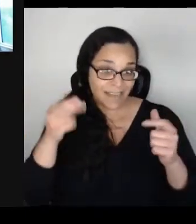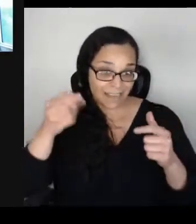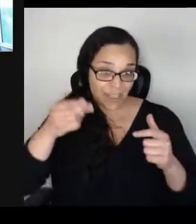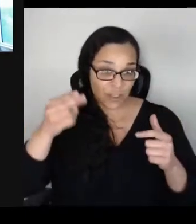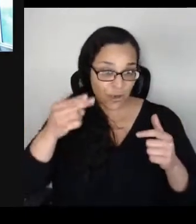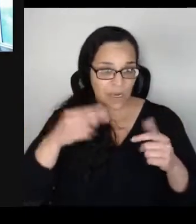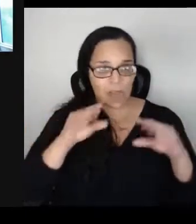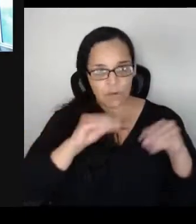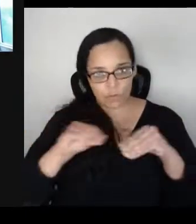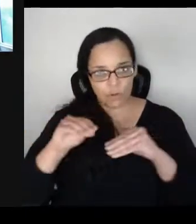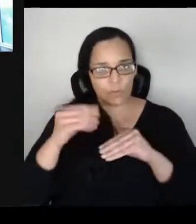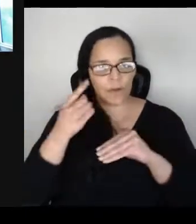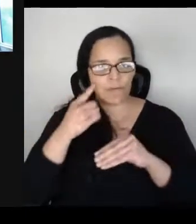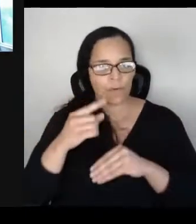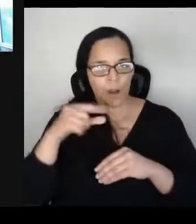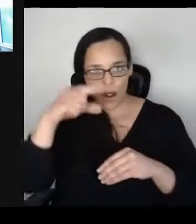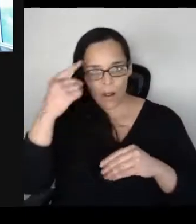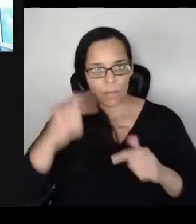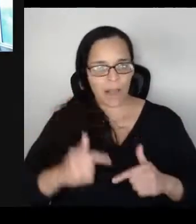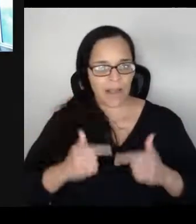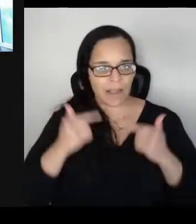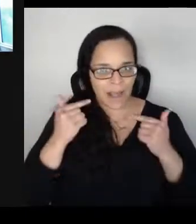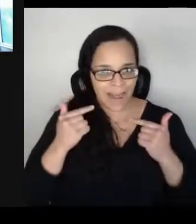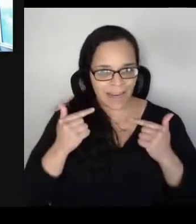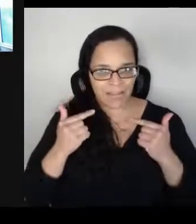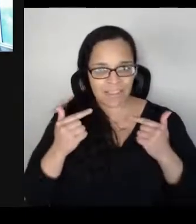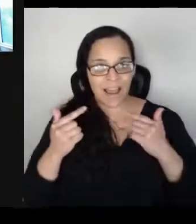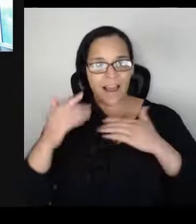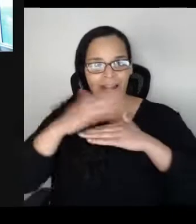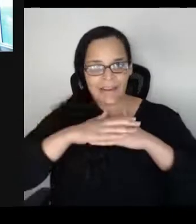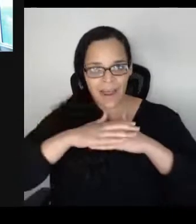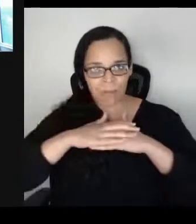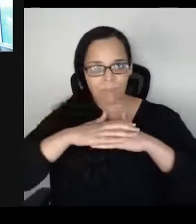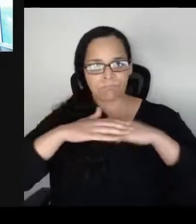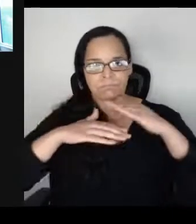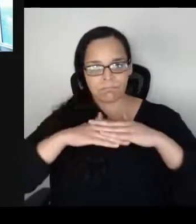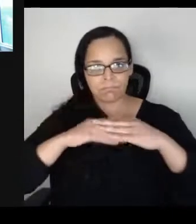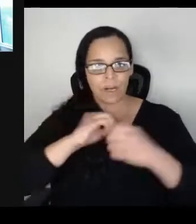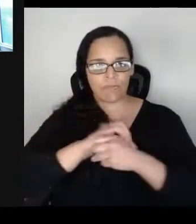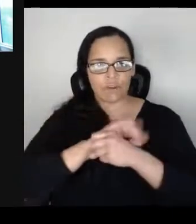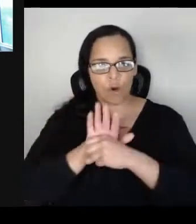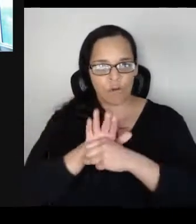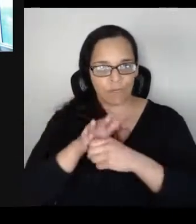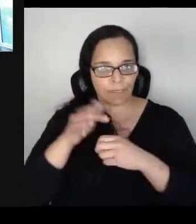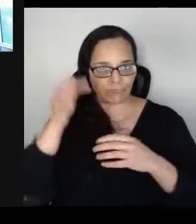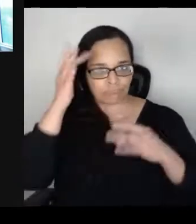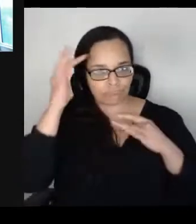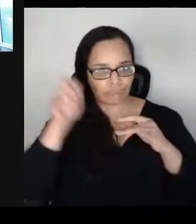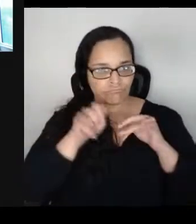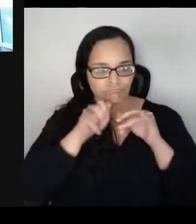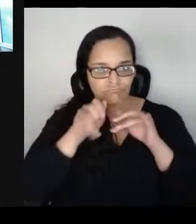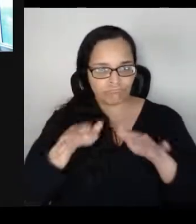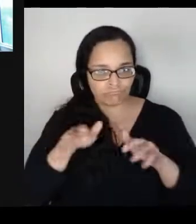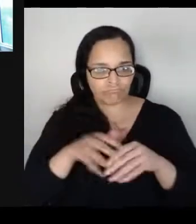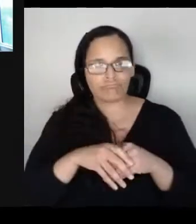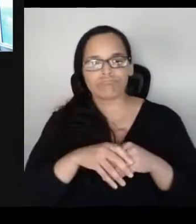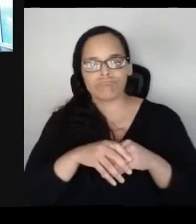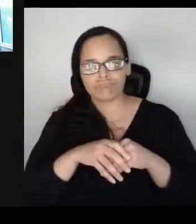and the layering of the pandemic, that many of you have mentioned, you know we saw a beautiful uprising and a lot of folks,